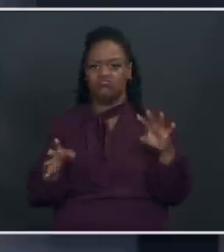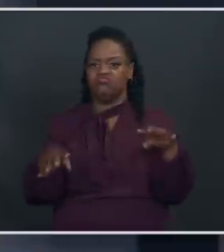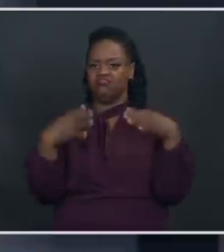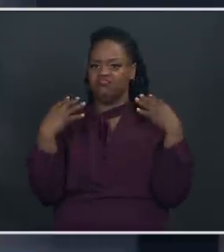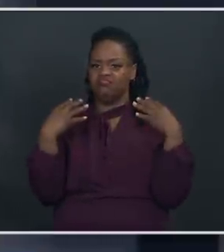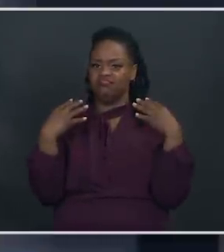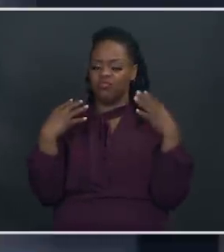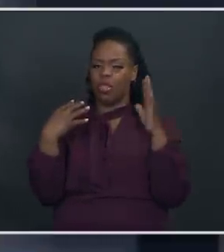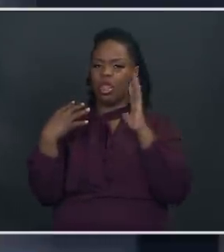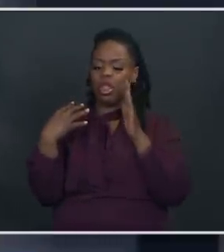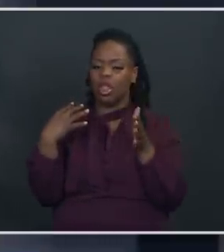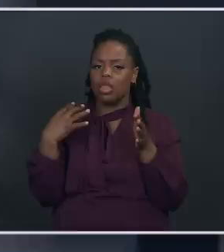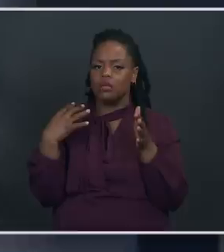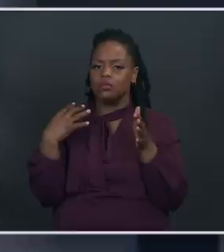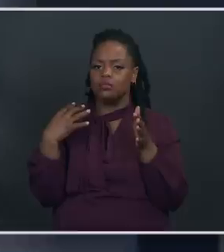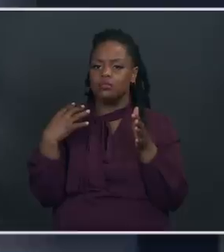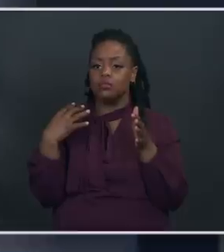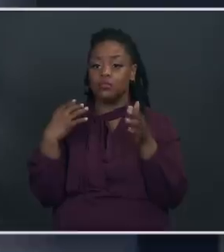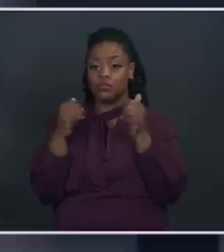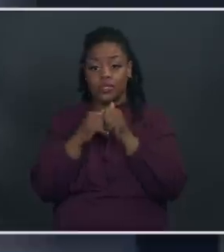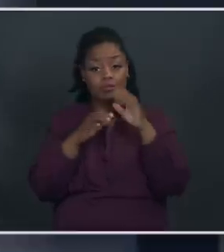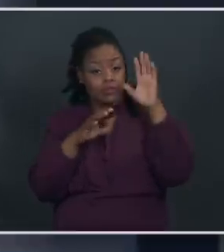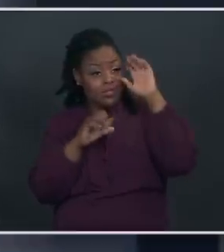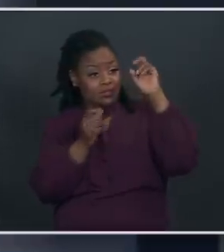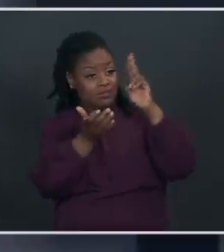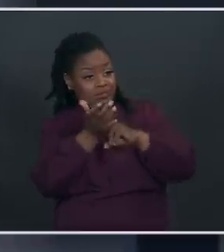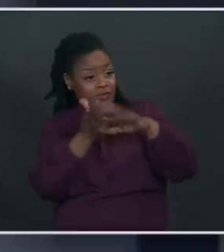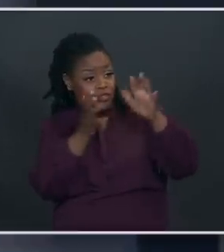we believe we're steps further down that journey. Thank you.